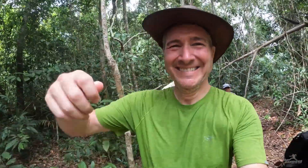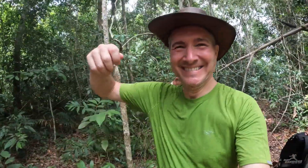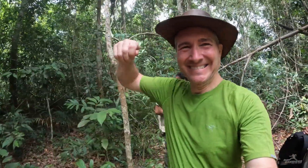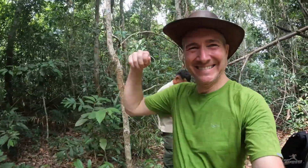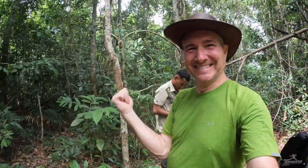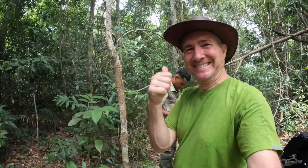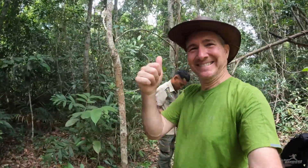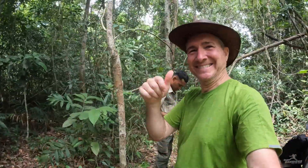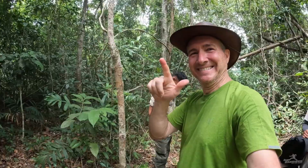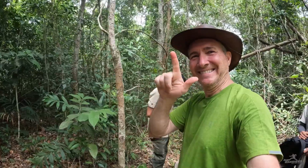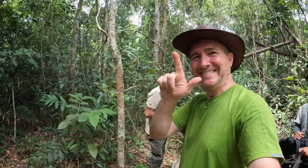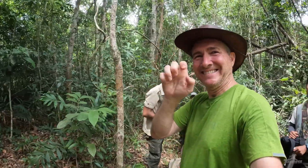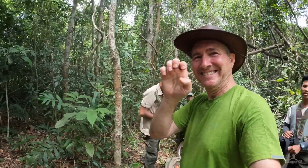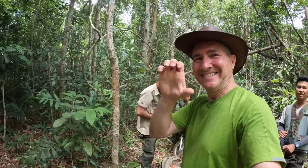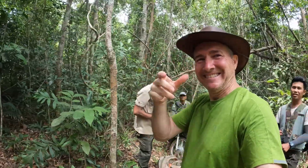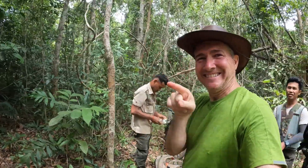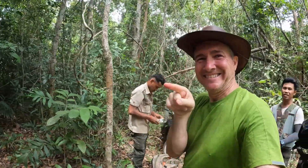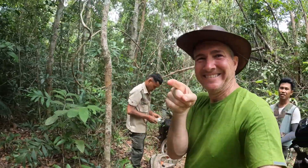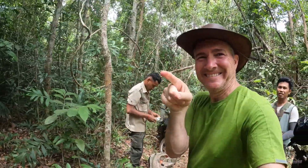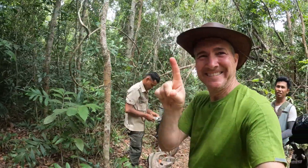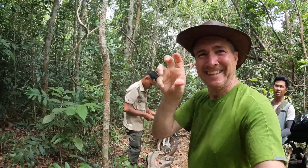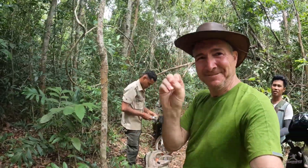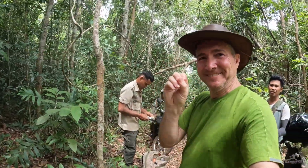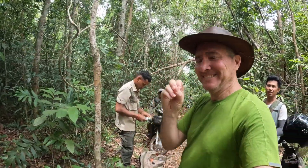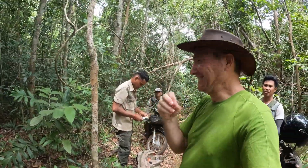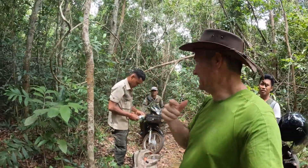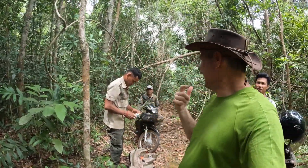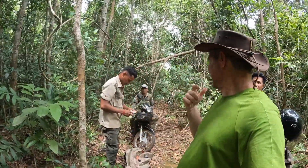A leech bit me and tried to dig in!